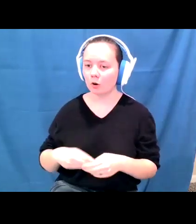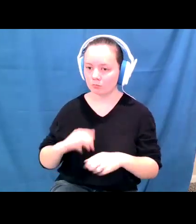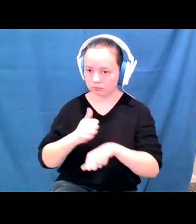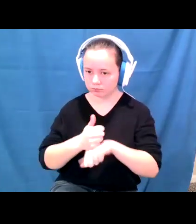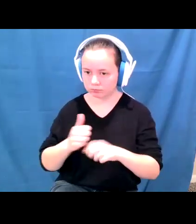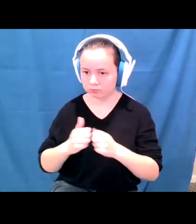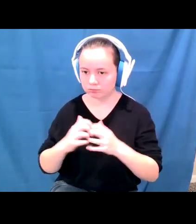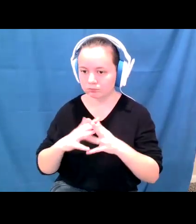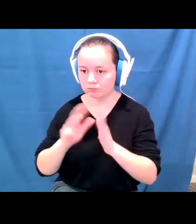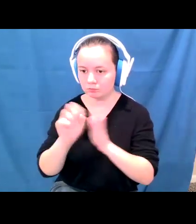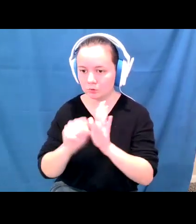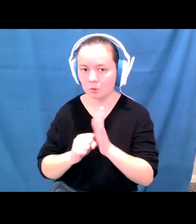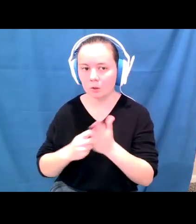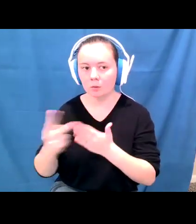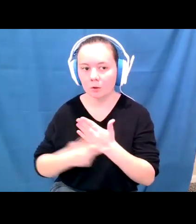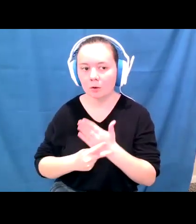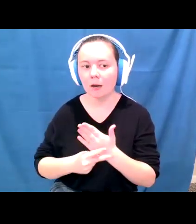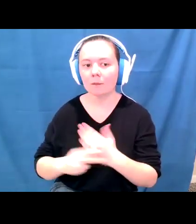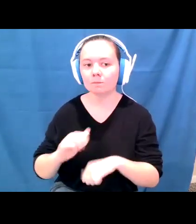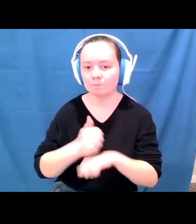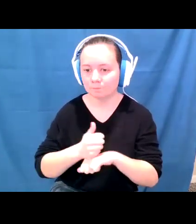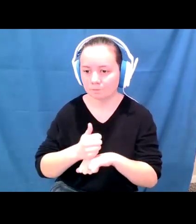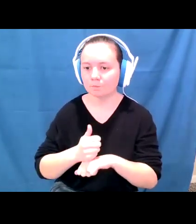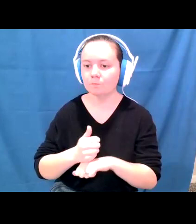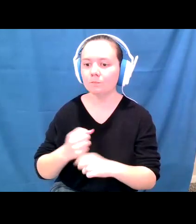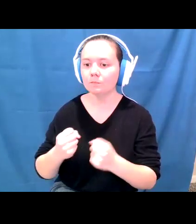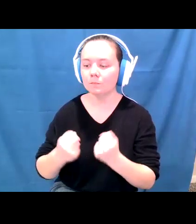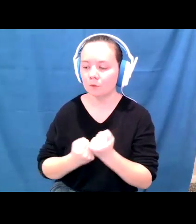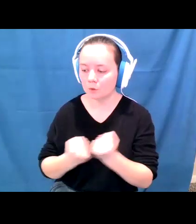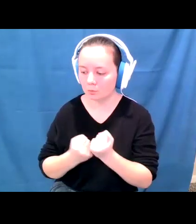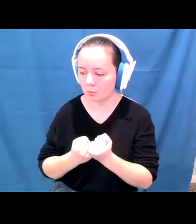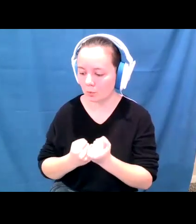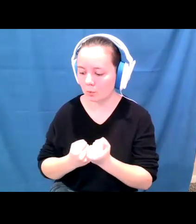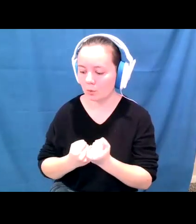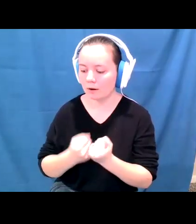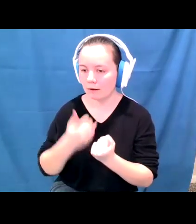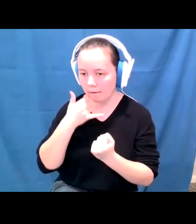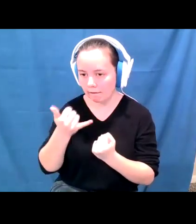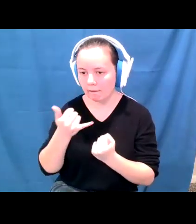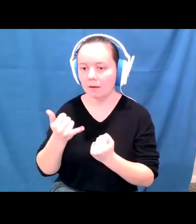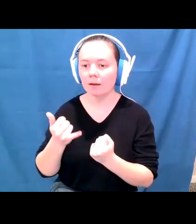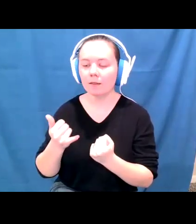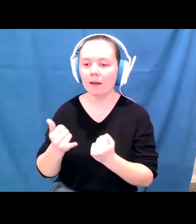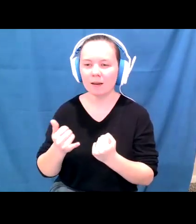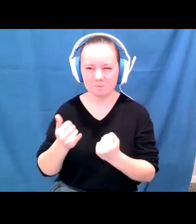establishing support hotlines for those, like, "What do I do now?" instances or "Am I doing the right thing?" moments;